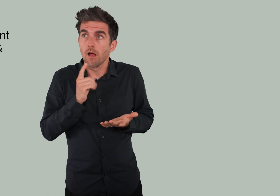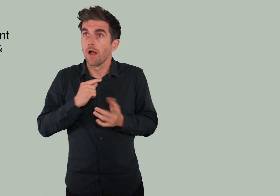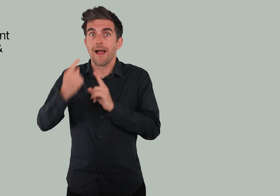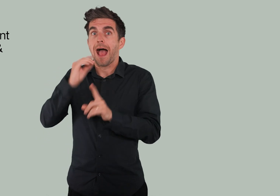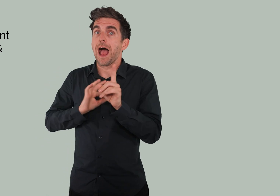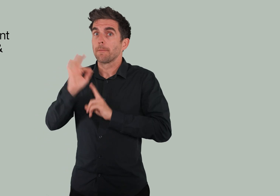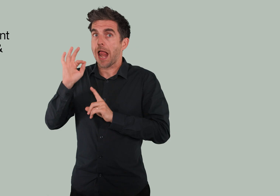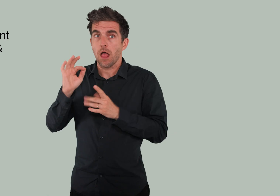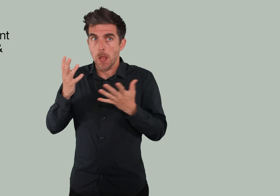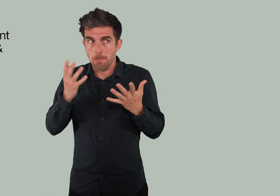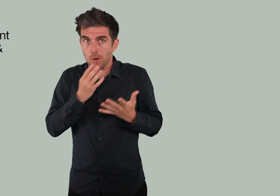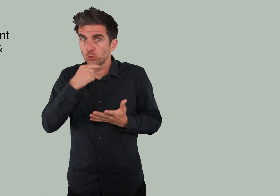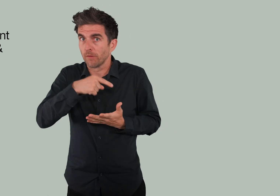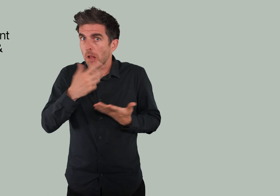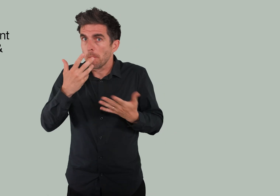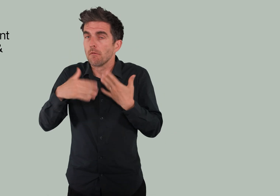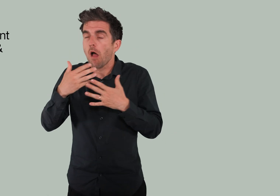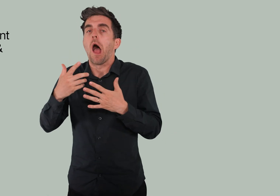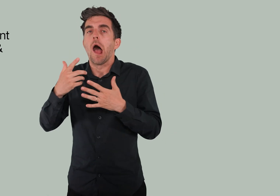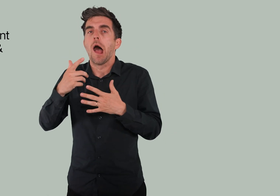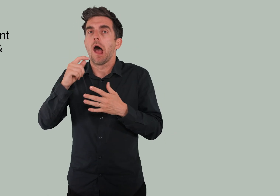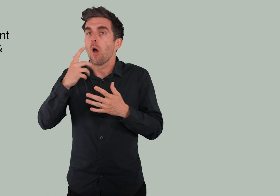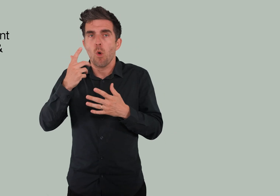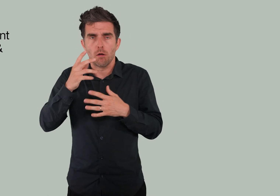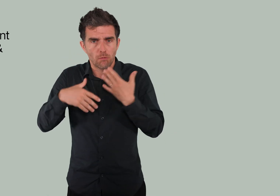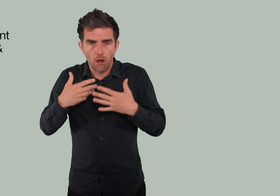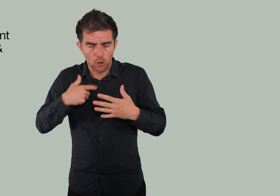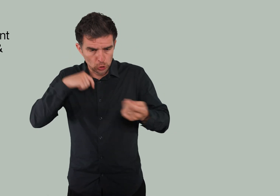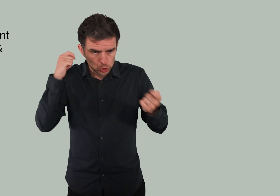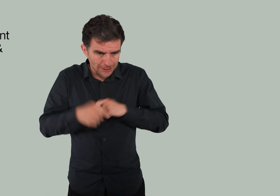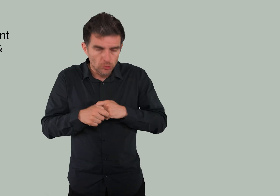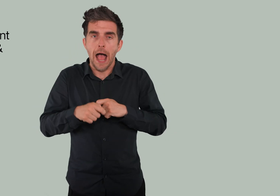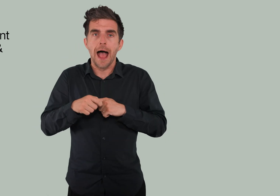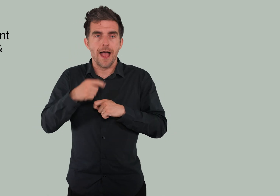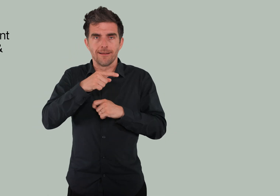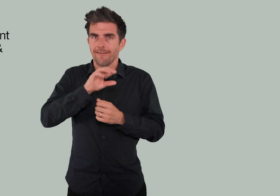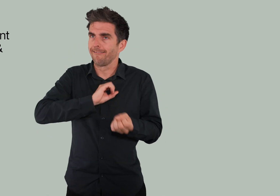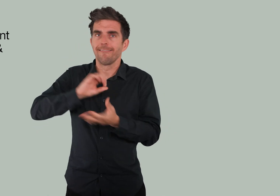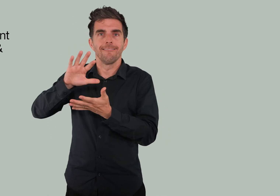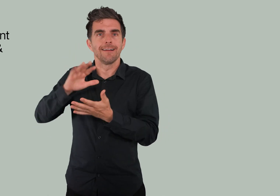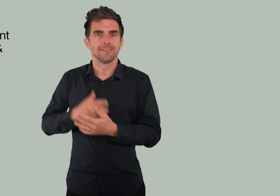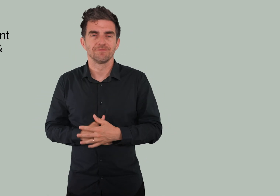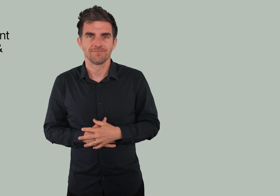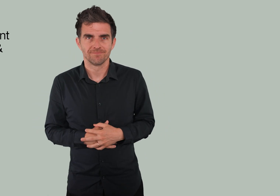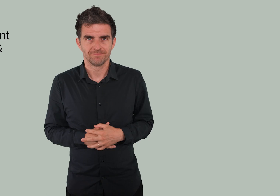when they apply or experiencing a change in condition since applying.